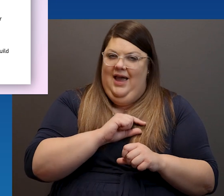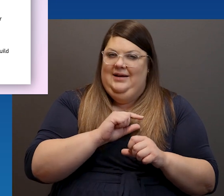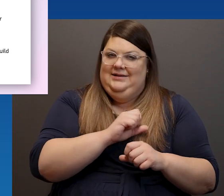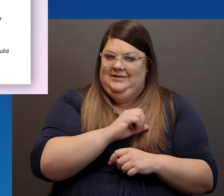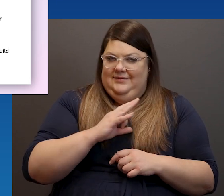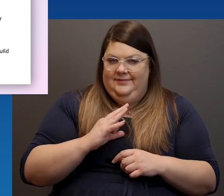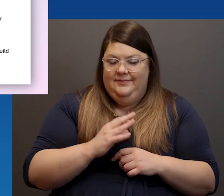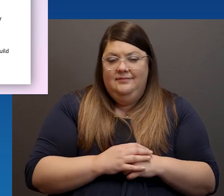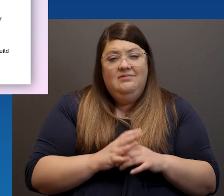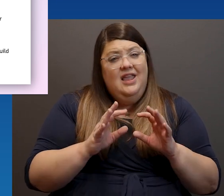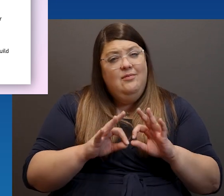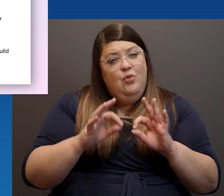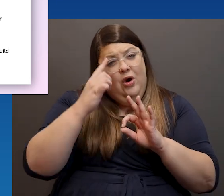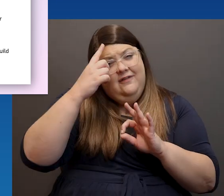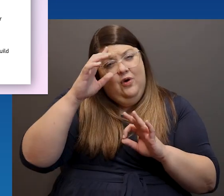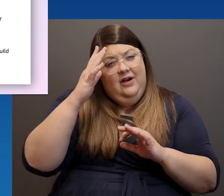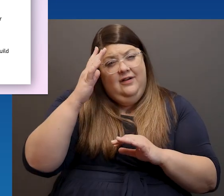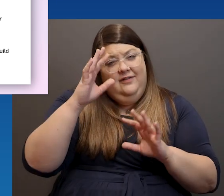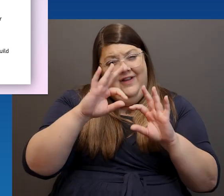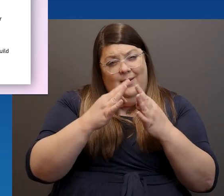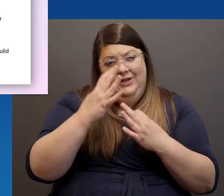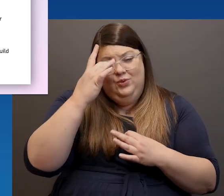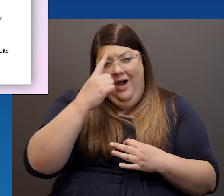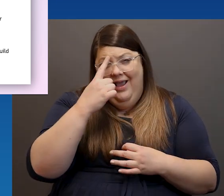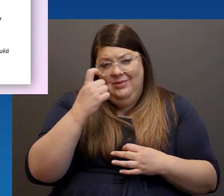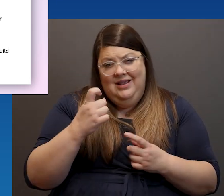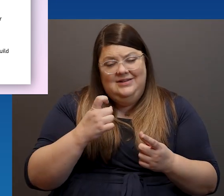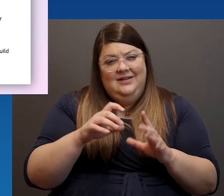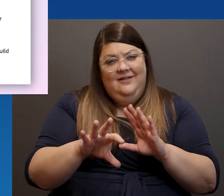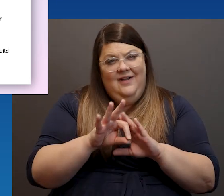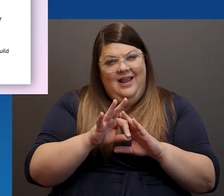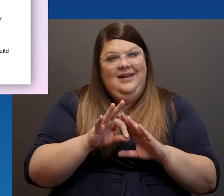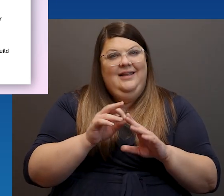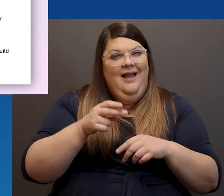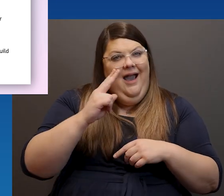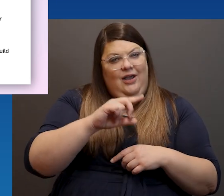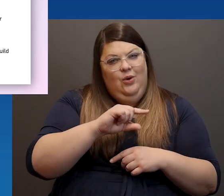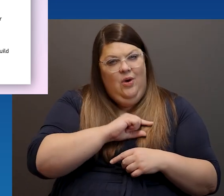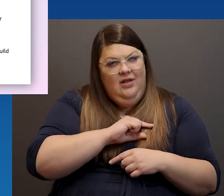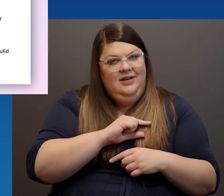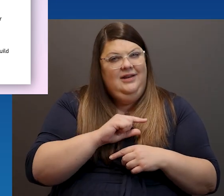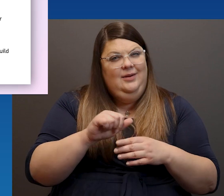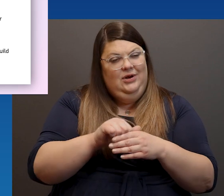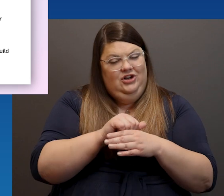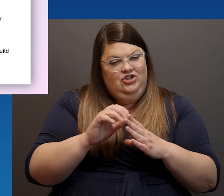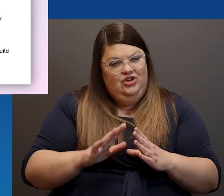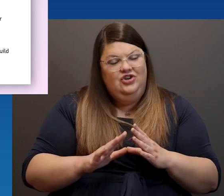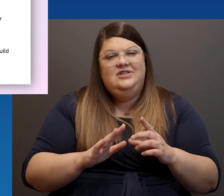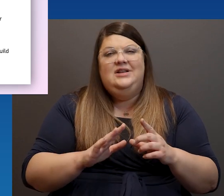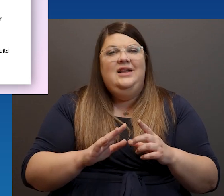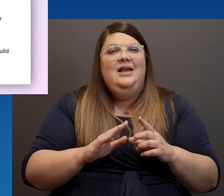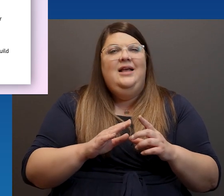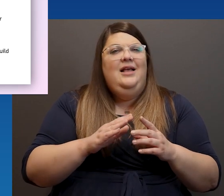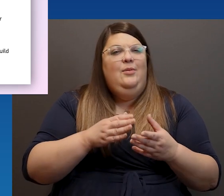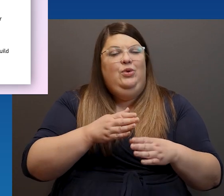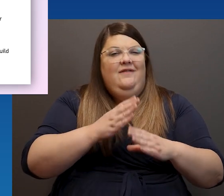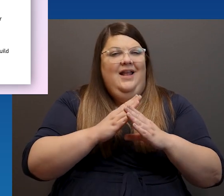because finding high quality providers reduces turnover and prevents families from having to tell their story over and over.